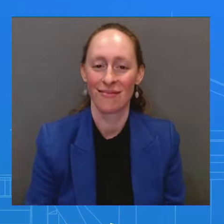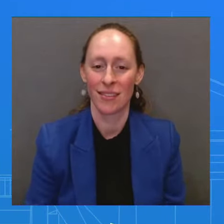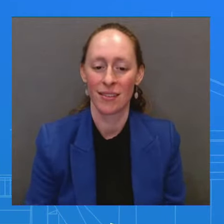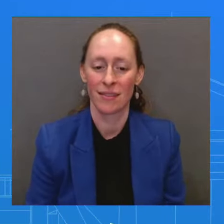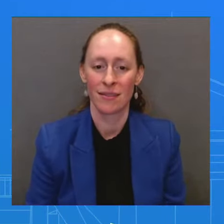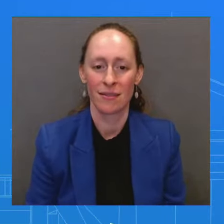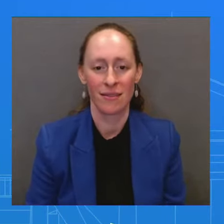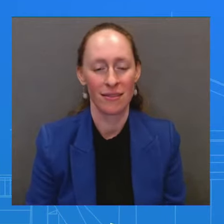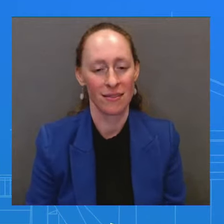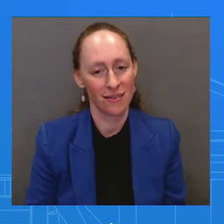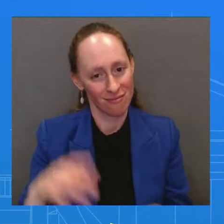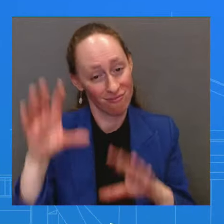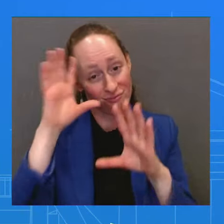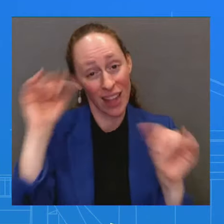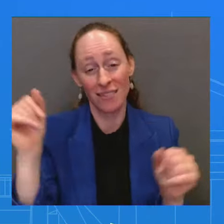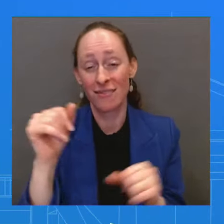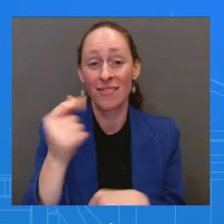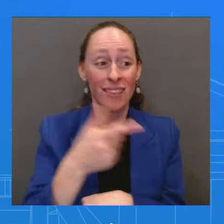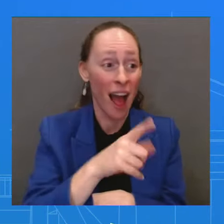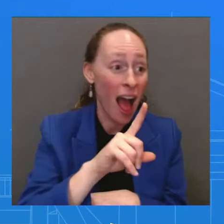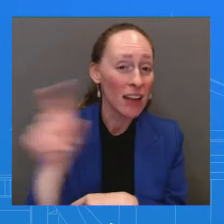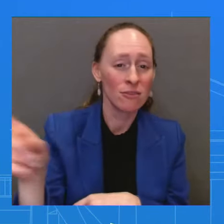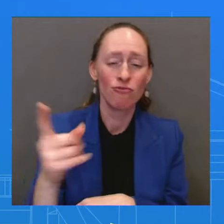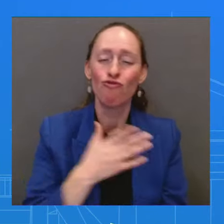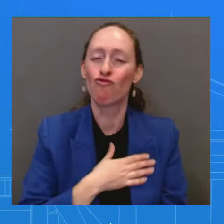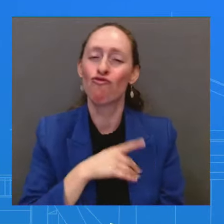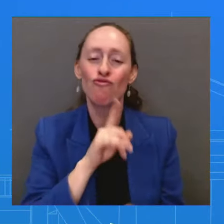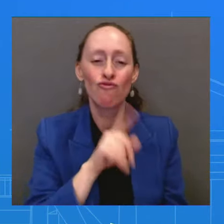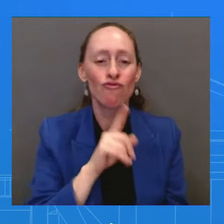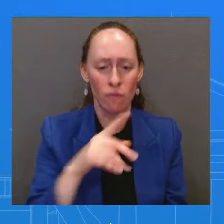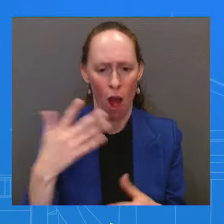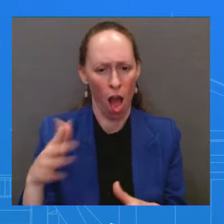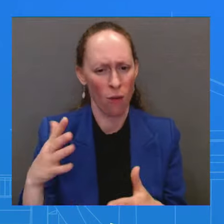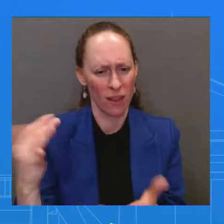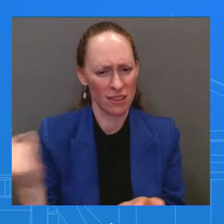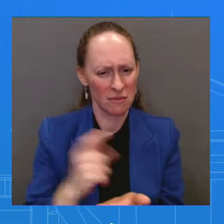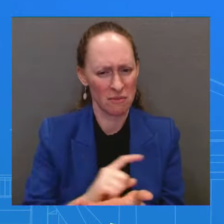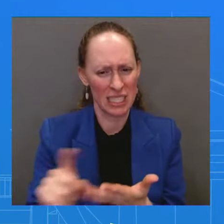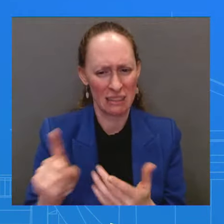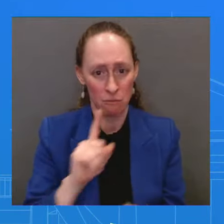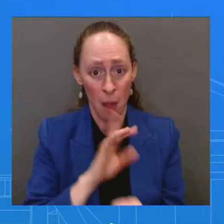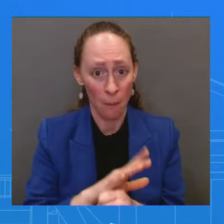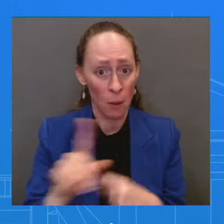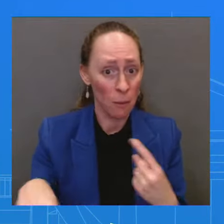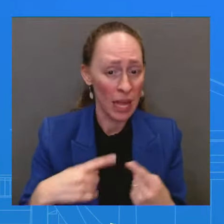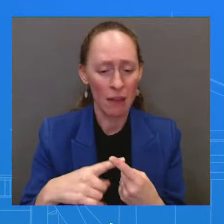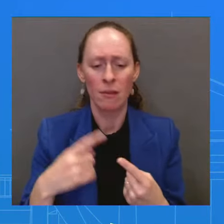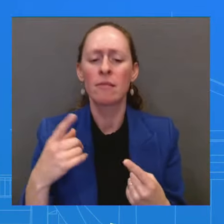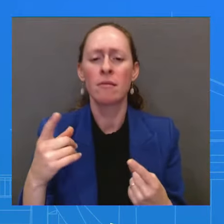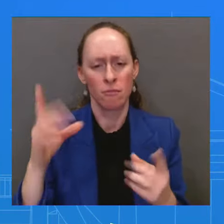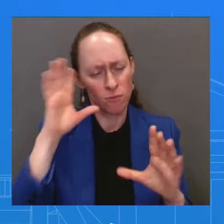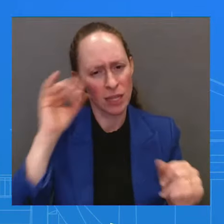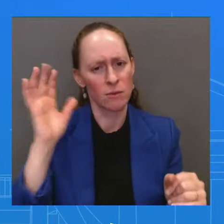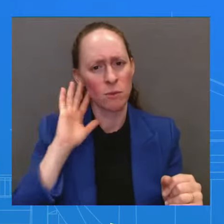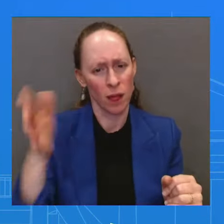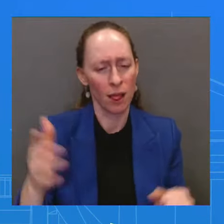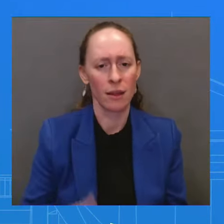I don't have anything to commit to all of you. He's going to continue to do so when he can. The Press: Thanks, Karine. Ms. Jean-Pierre: Go ahead -- oh, all right, I'm going to take -- go ahead, Jon.